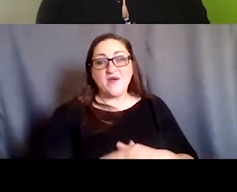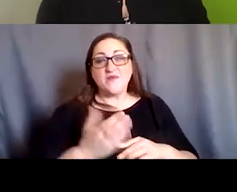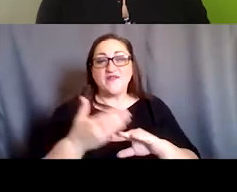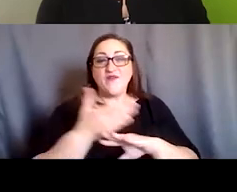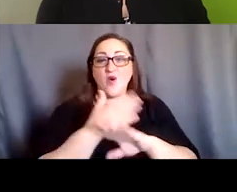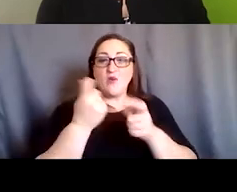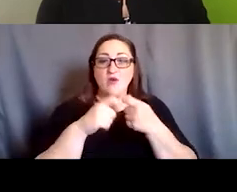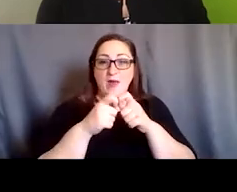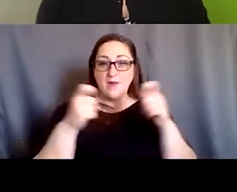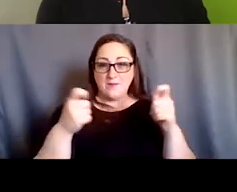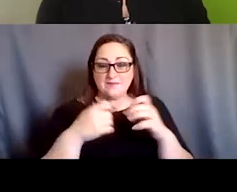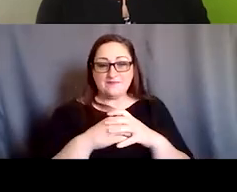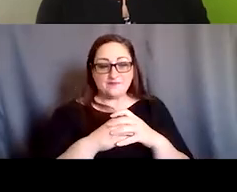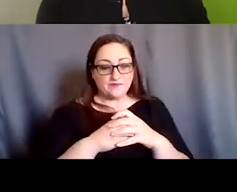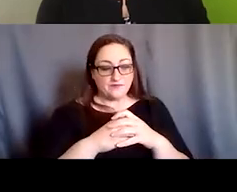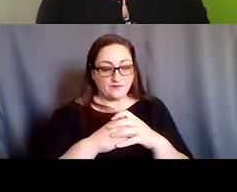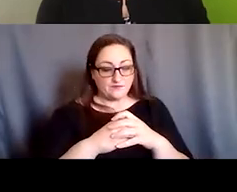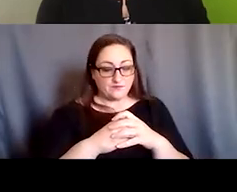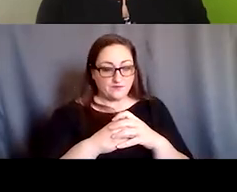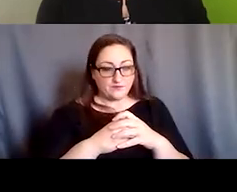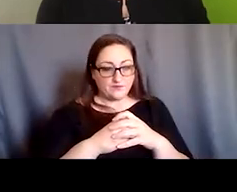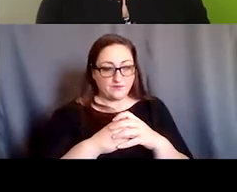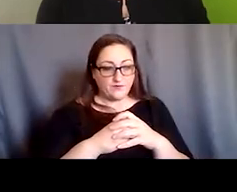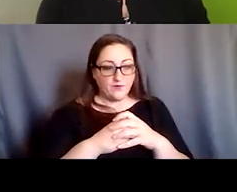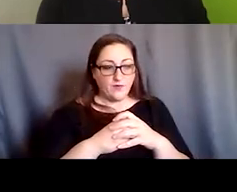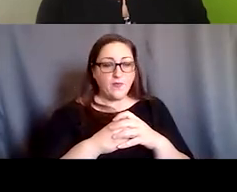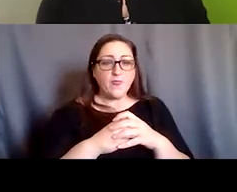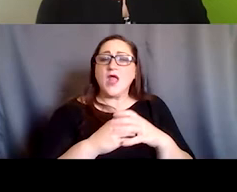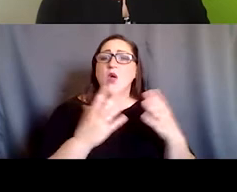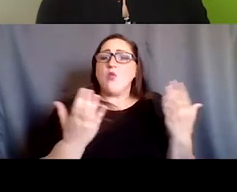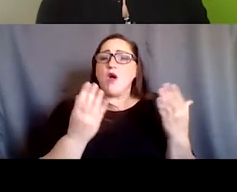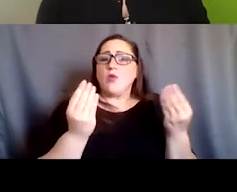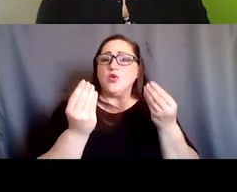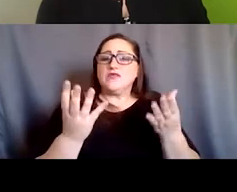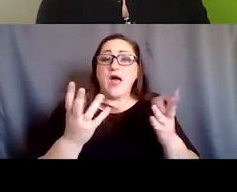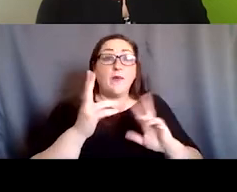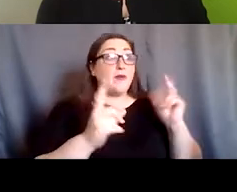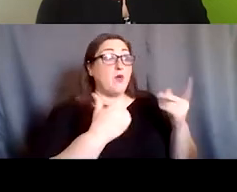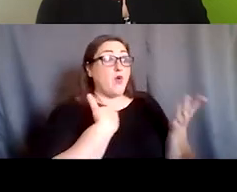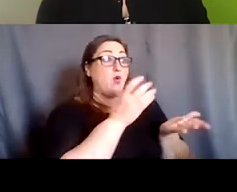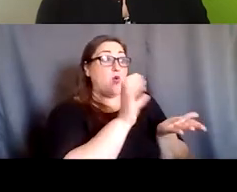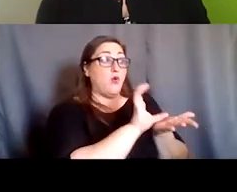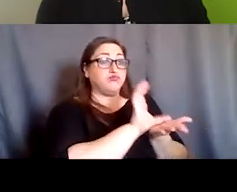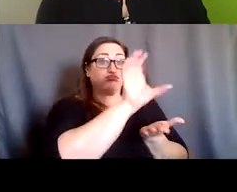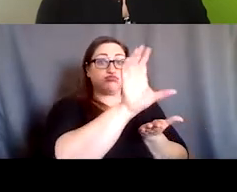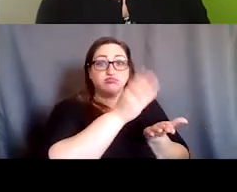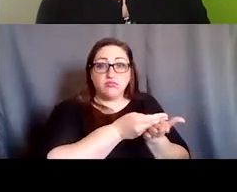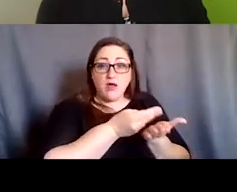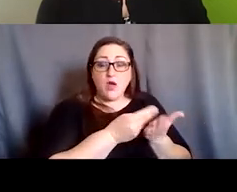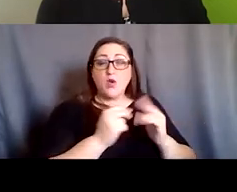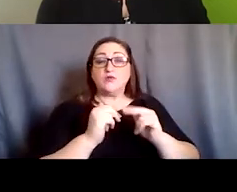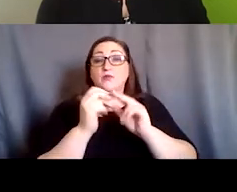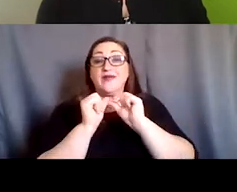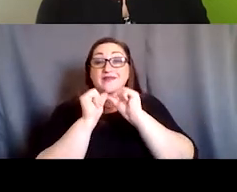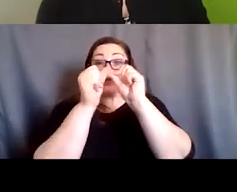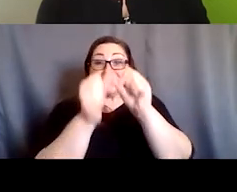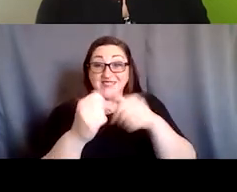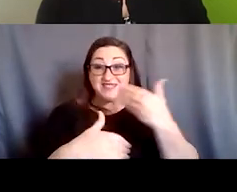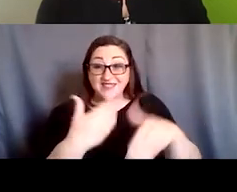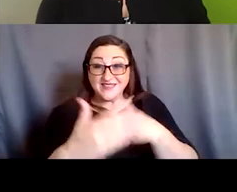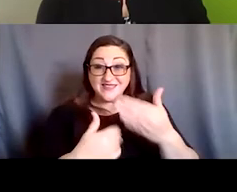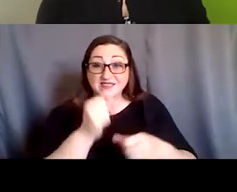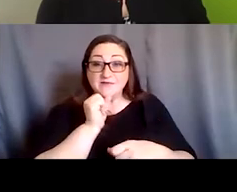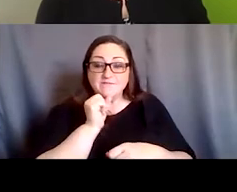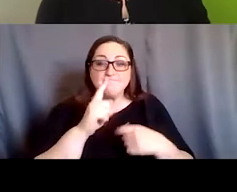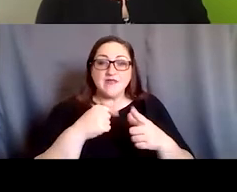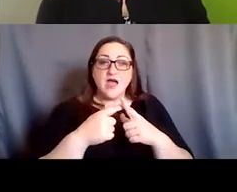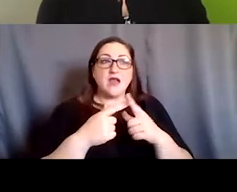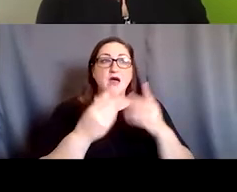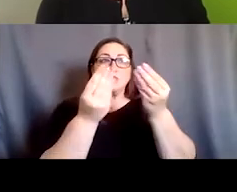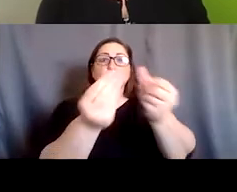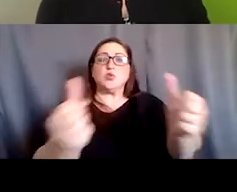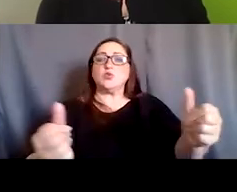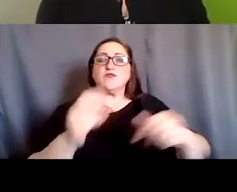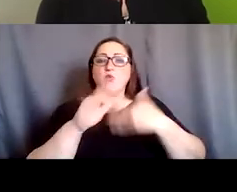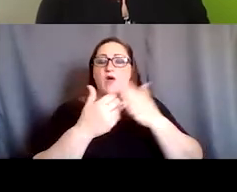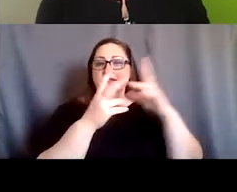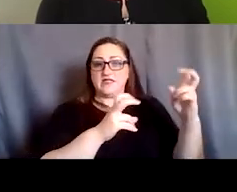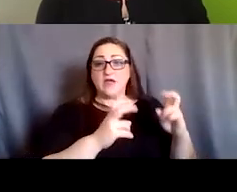is to offer … you know, what would you tell funders is needed to build resilience and long-term solutions to these issues? And not just for the upcoming presidential election but for all